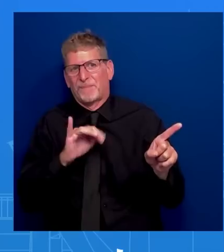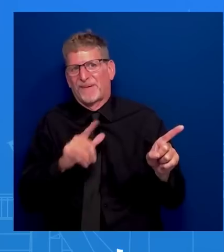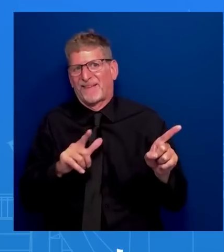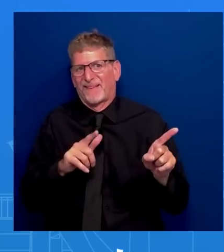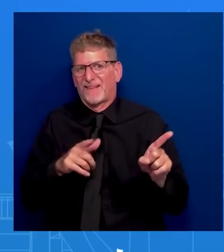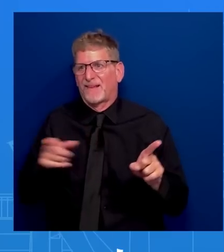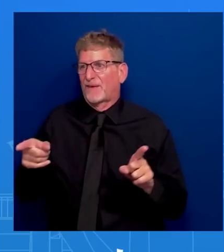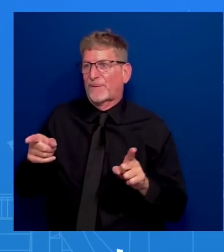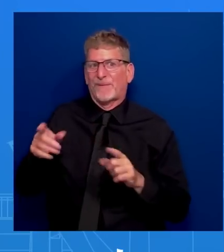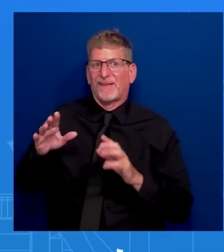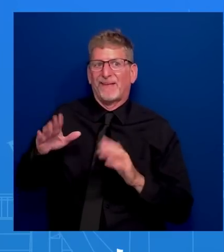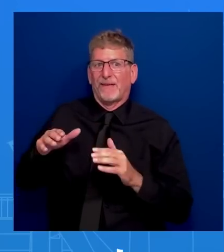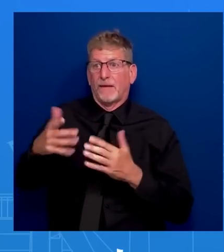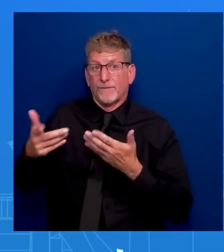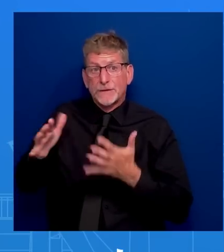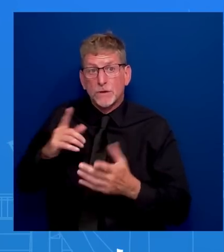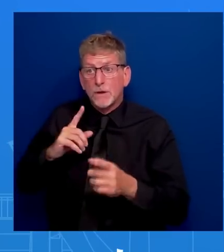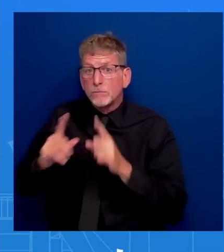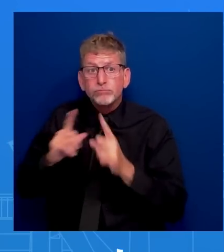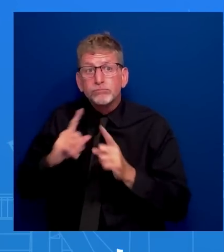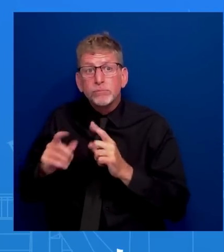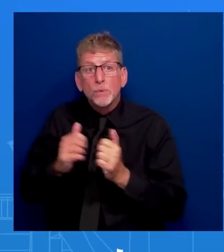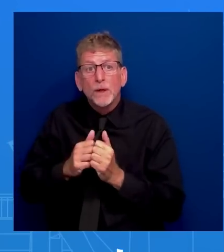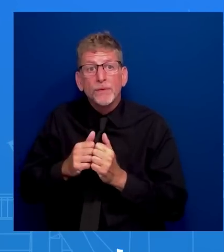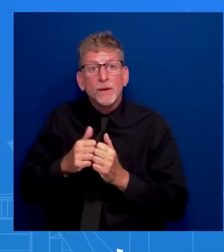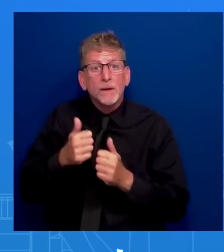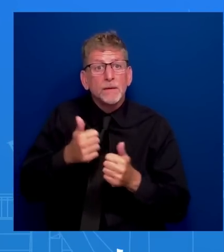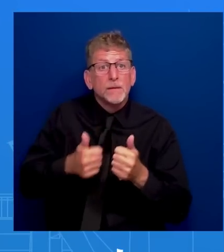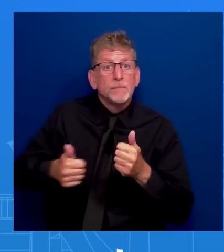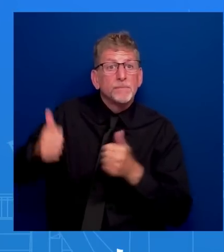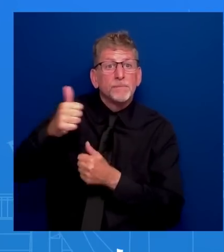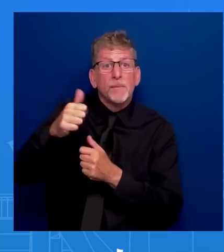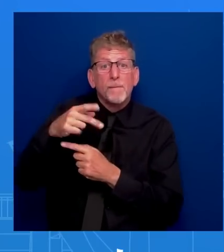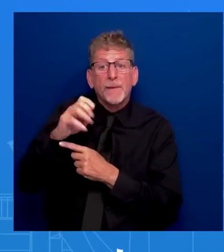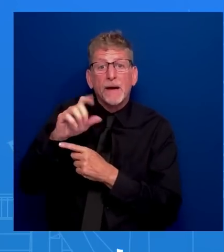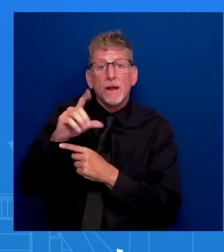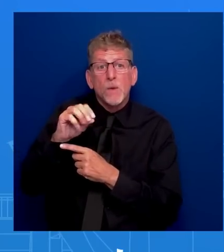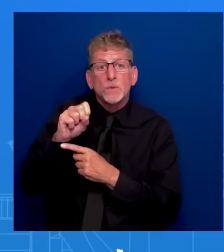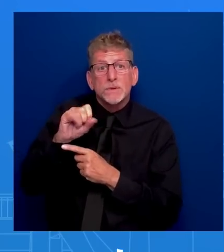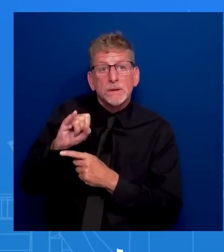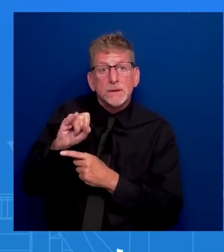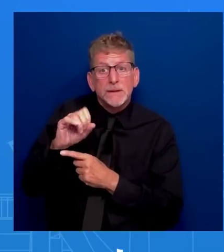Presumably, tomorrow they have another chance at the PACT Act signing. But since you have talked with him